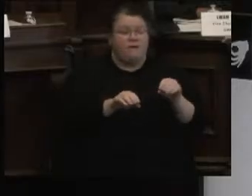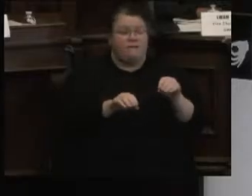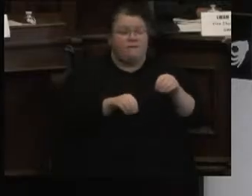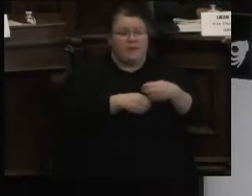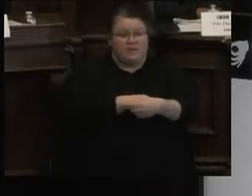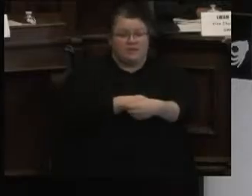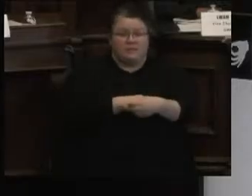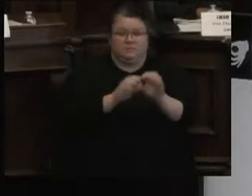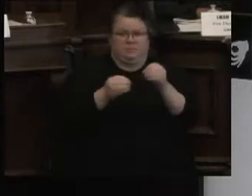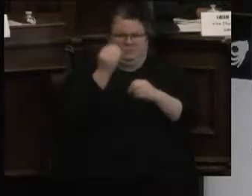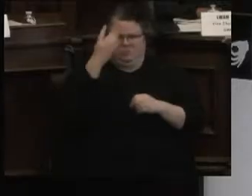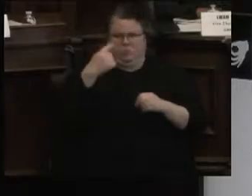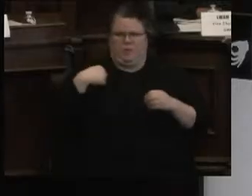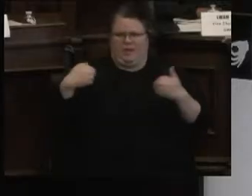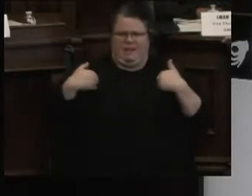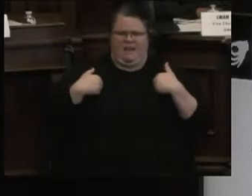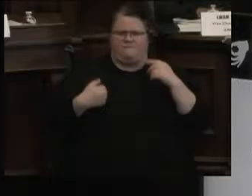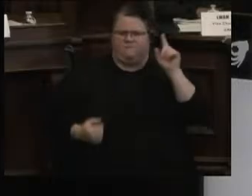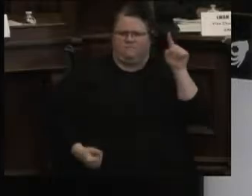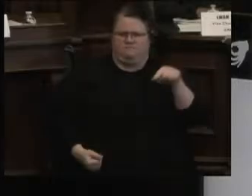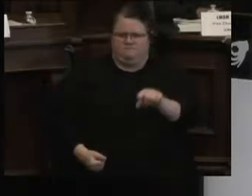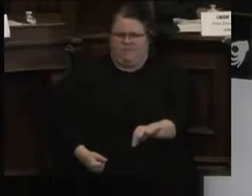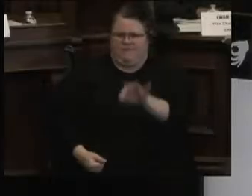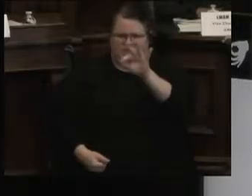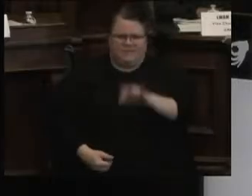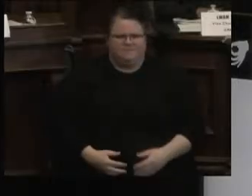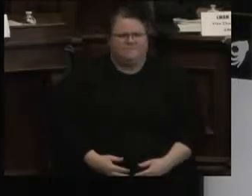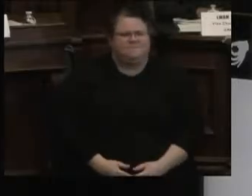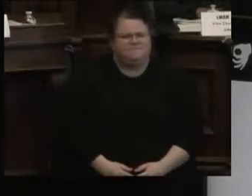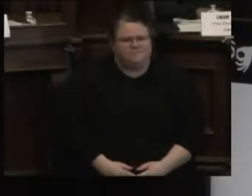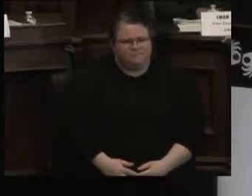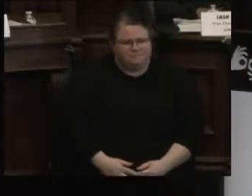how to figure out what the